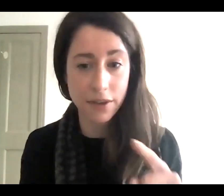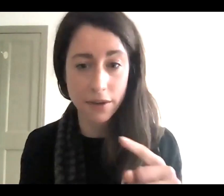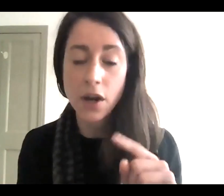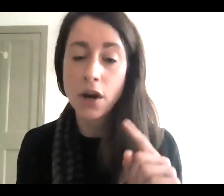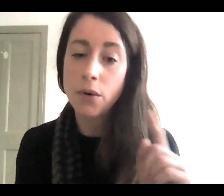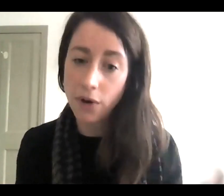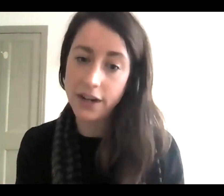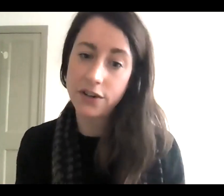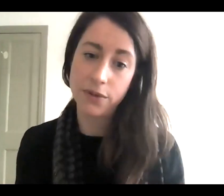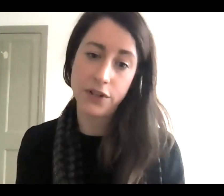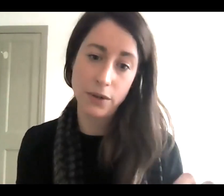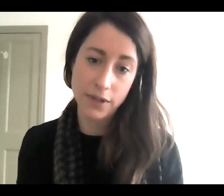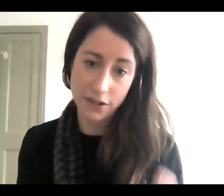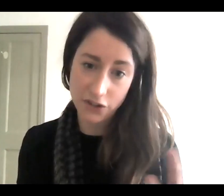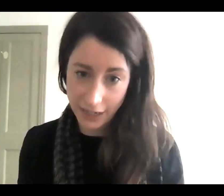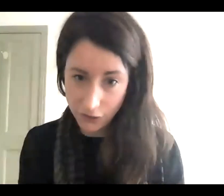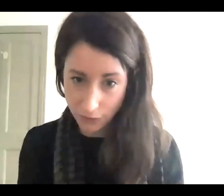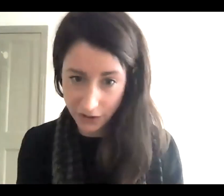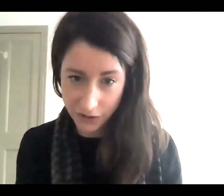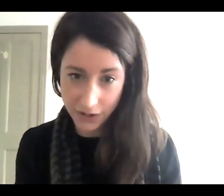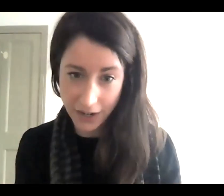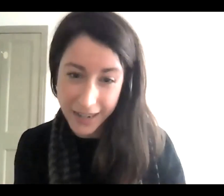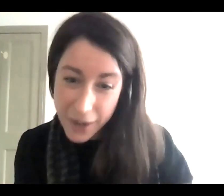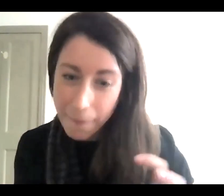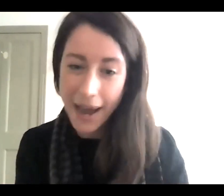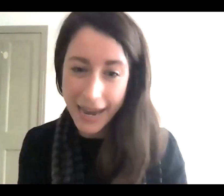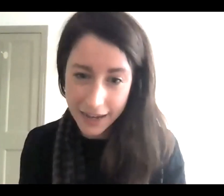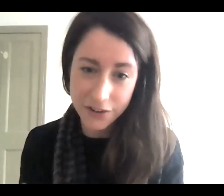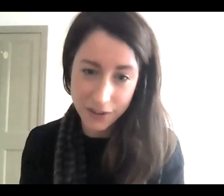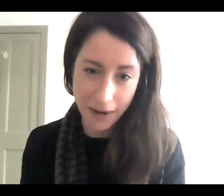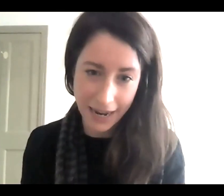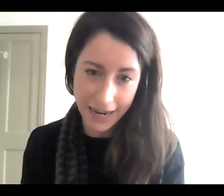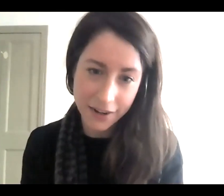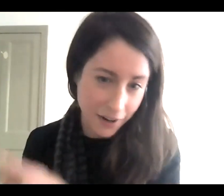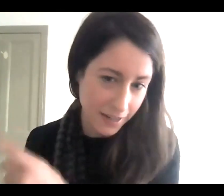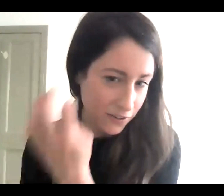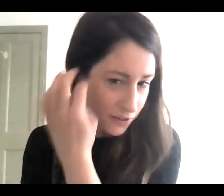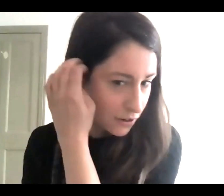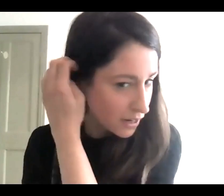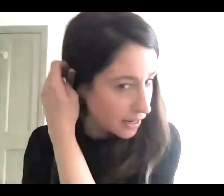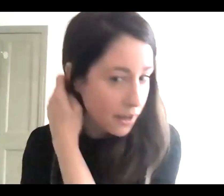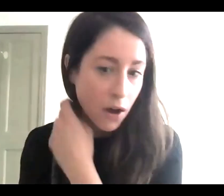in how the writer was using stage directions to kind of command the play, not necessarily